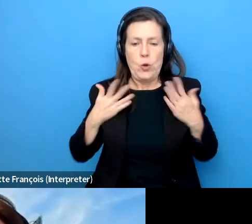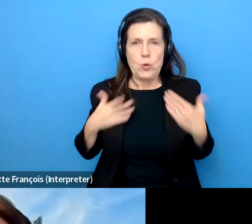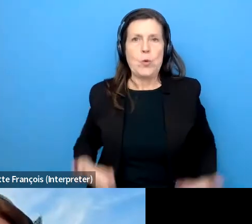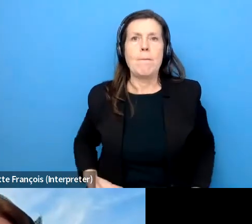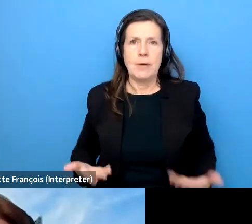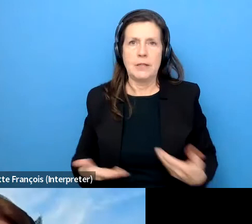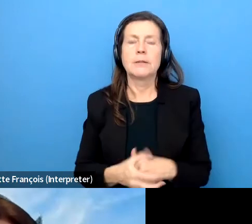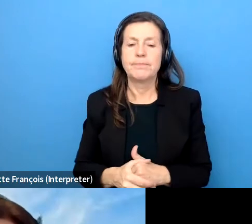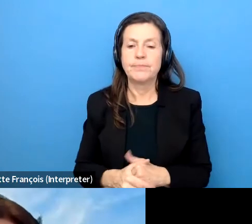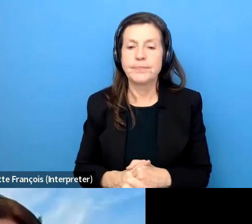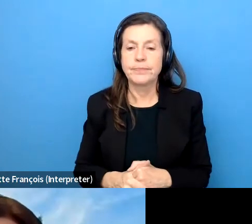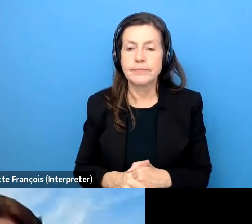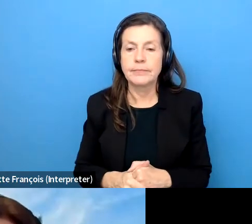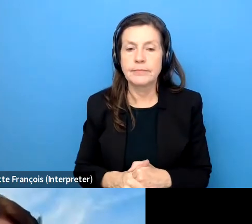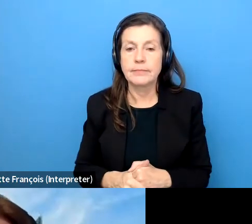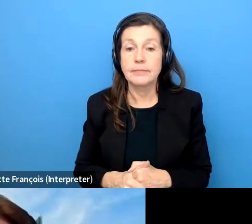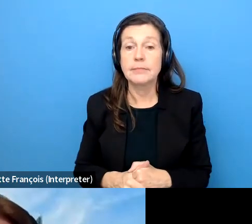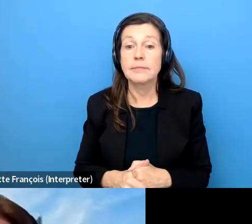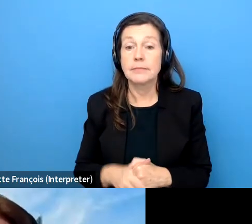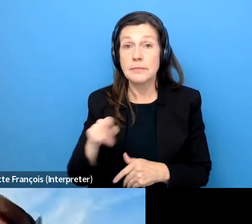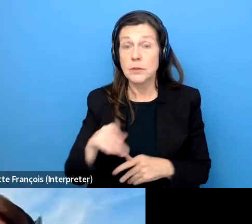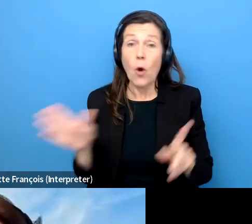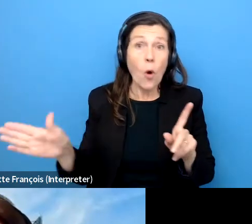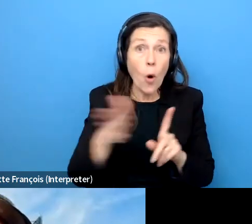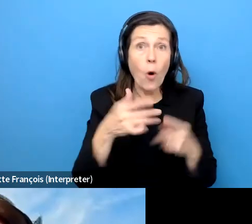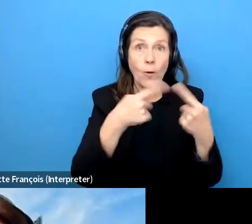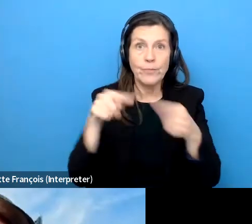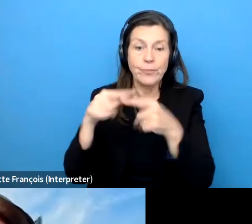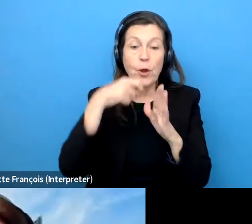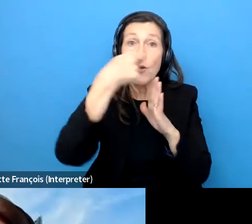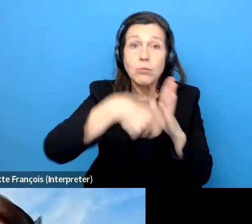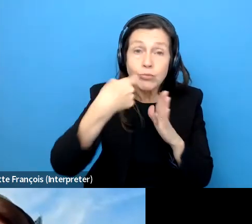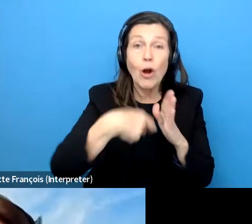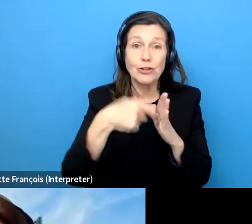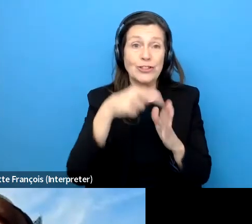This event shows and the projects that you have just presented,